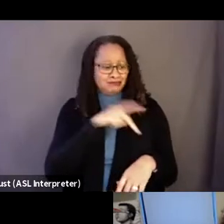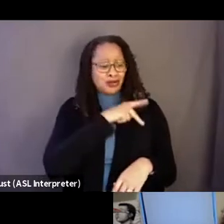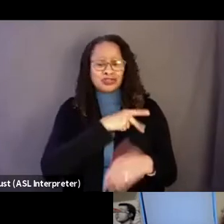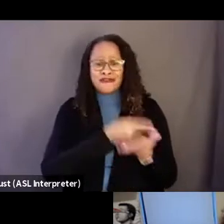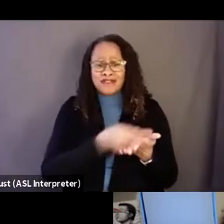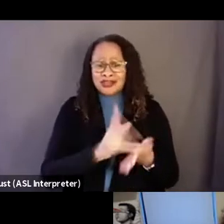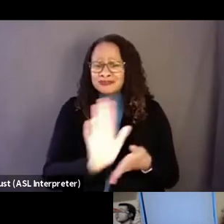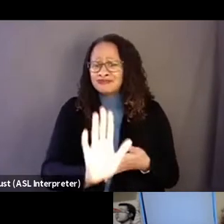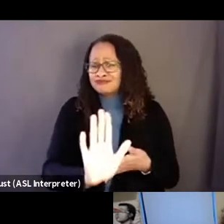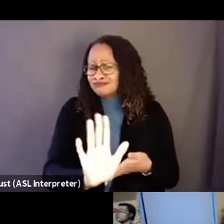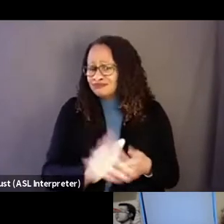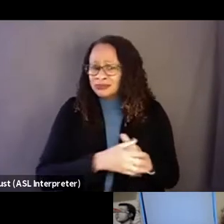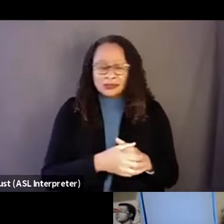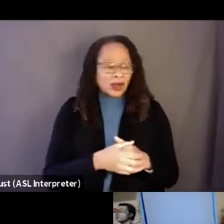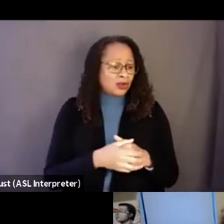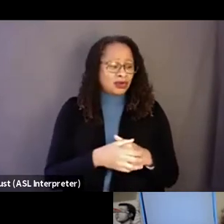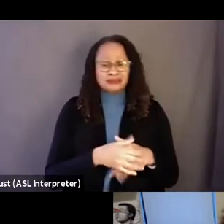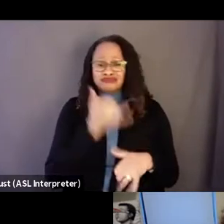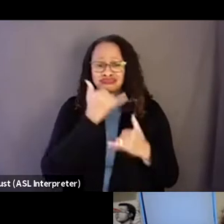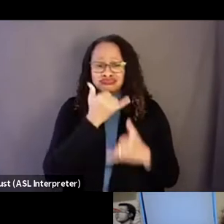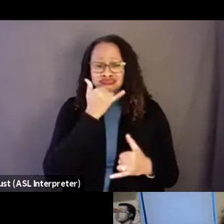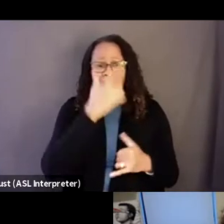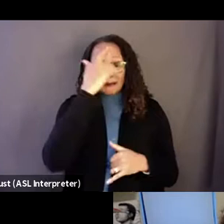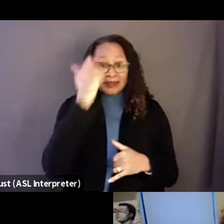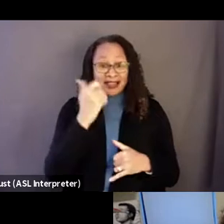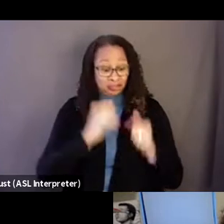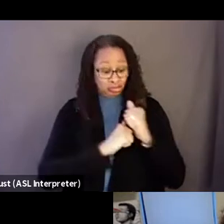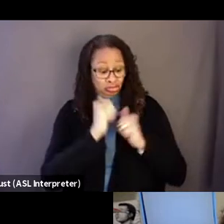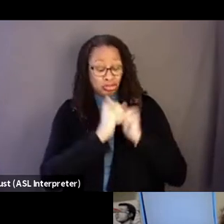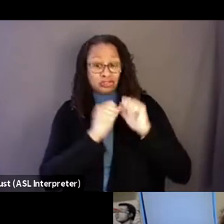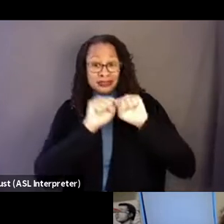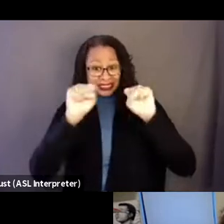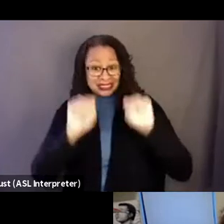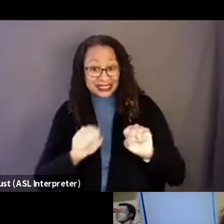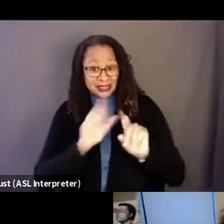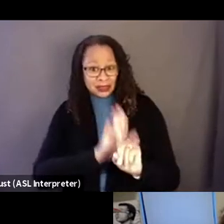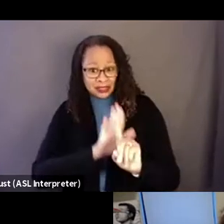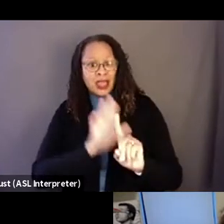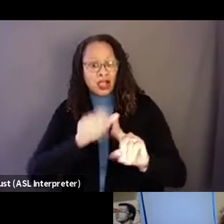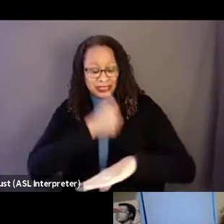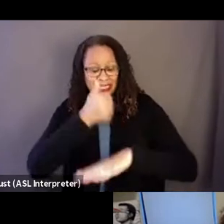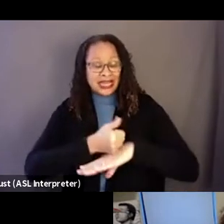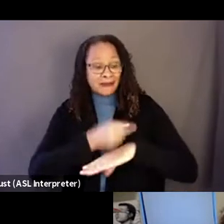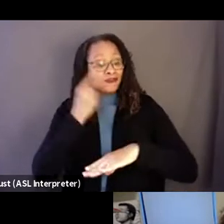or any personal shortcomings, it's actually because the structures and the systems are set up for you to fail, right?